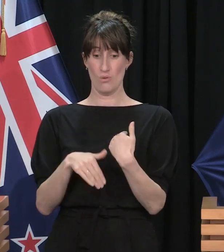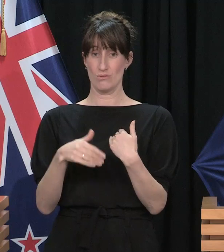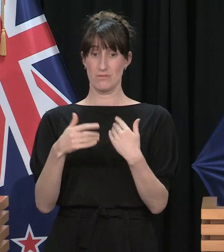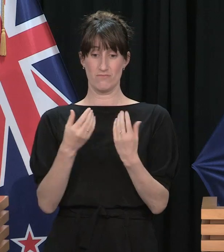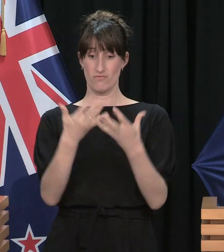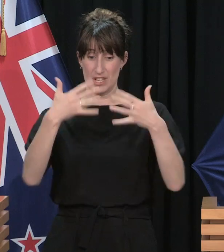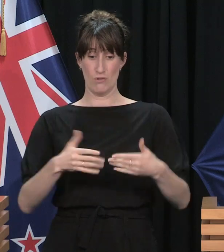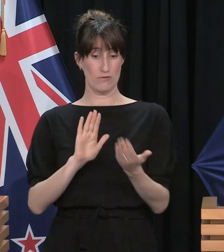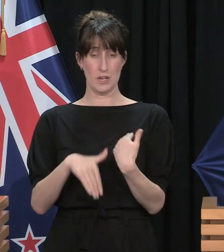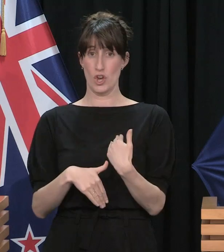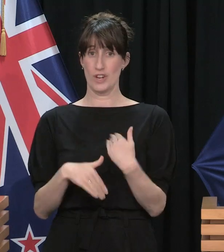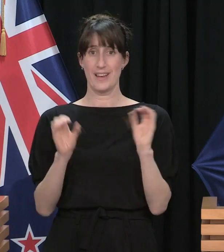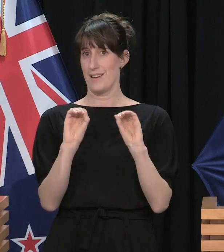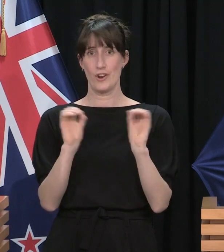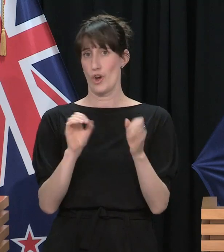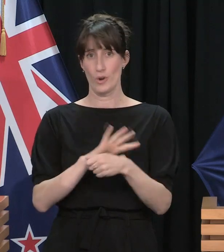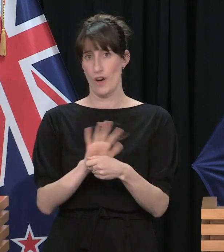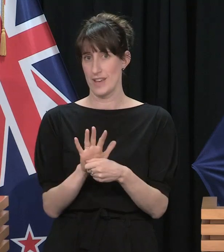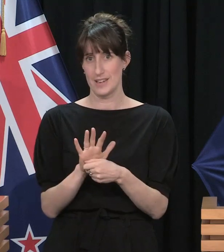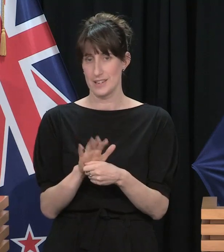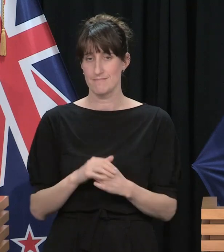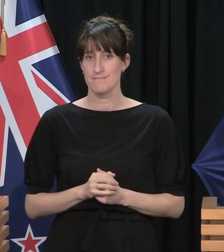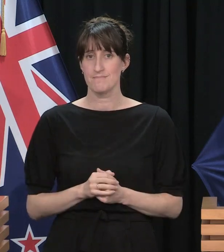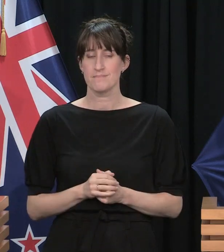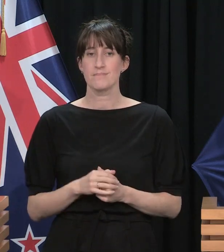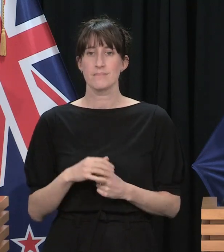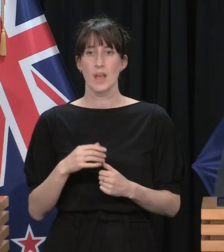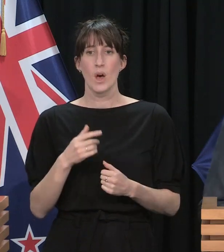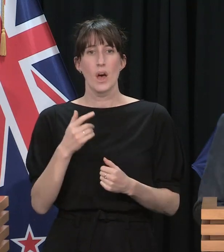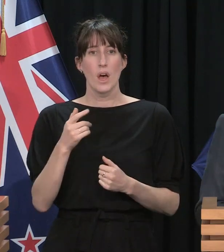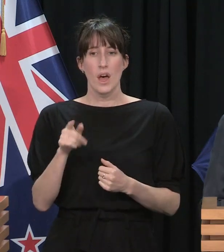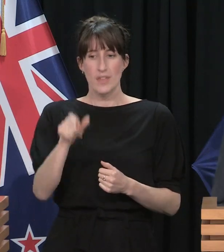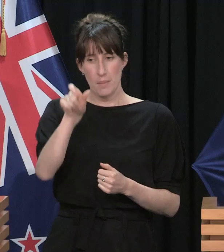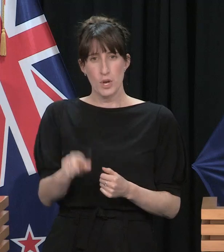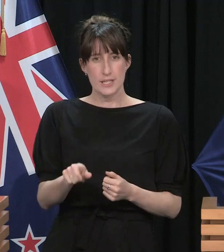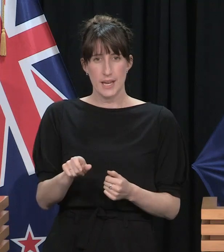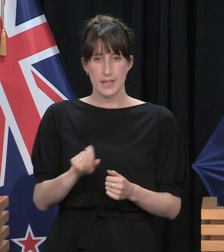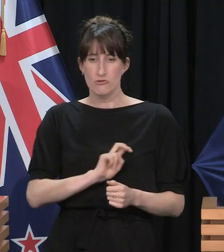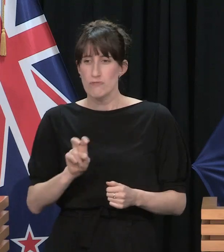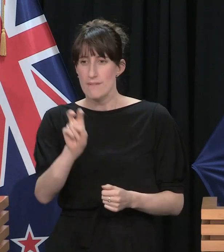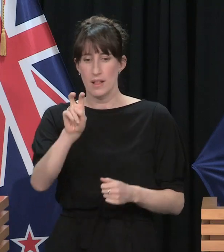others who are casual contacts has returned negative results. Further